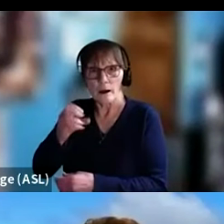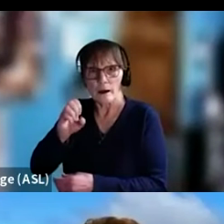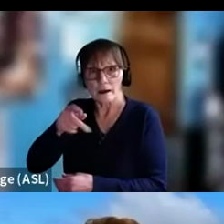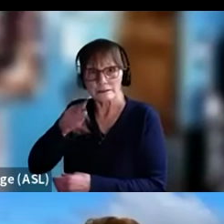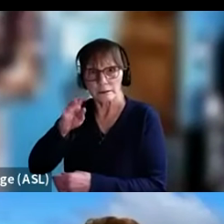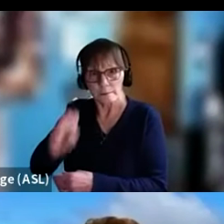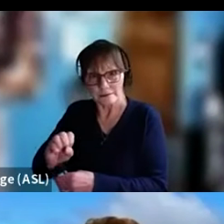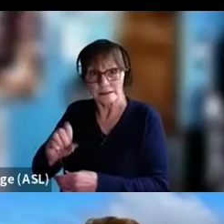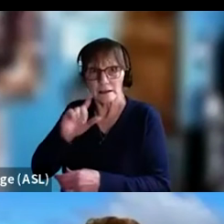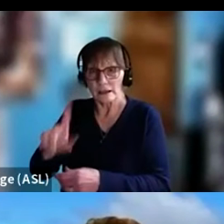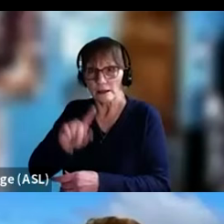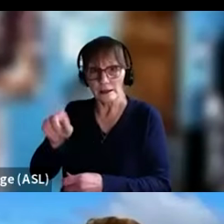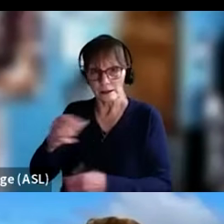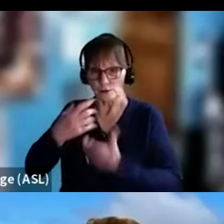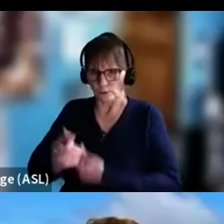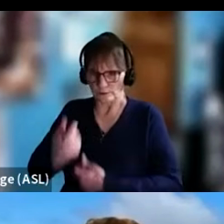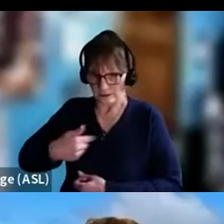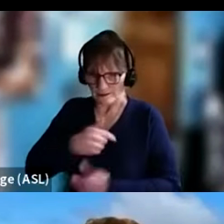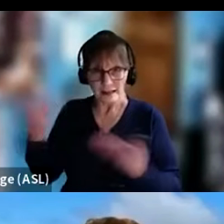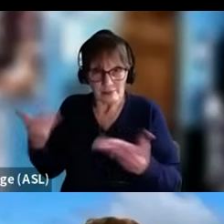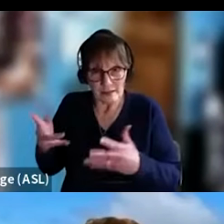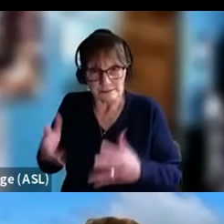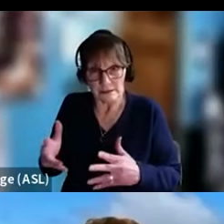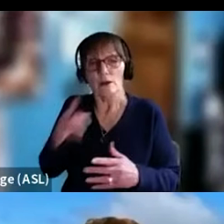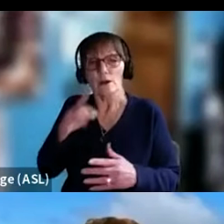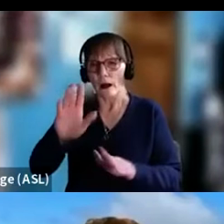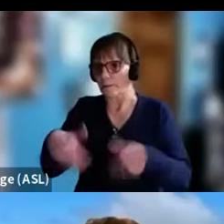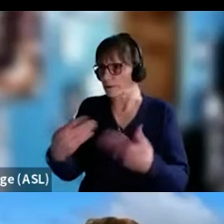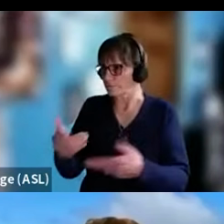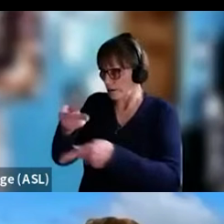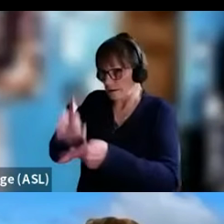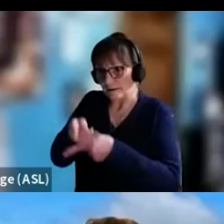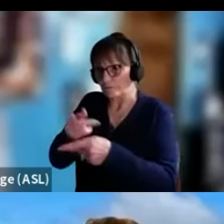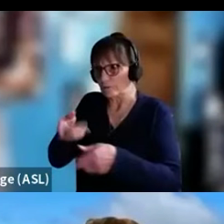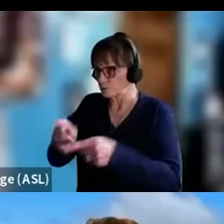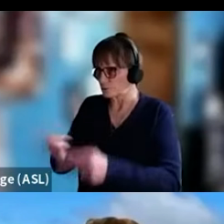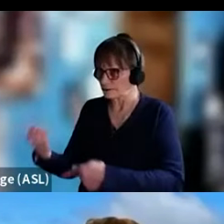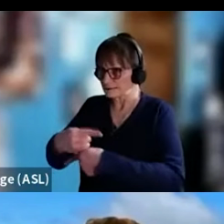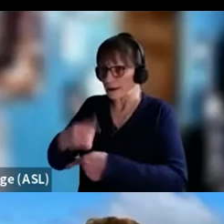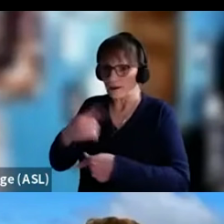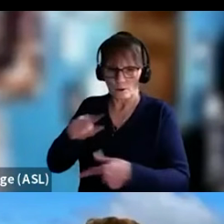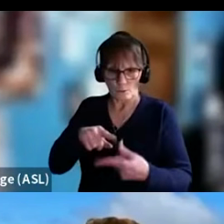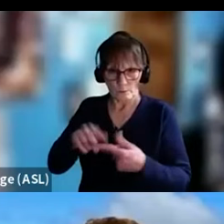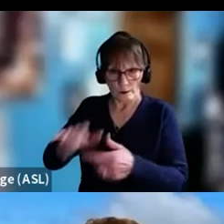he was willing to engage with. And so while I was there, I provided care for him during the day, when I left, I had taught the staff